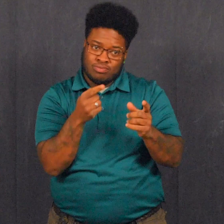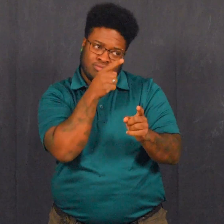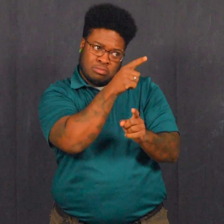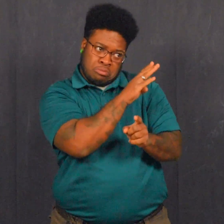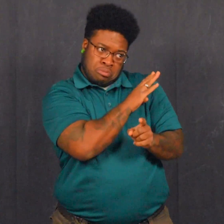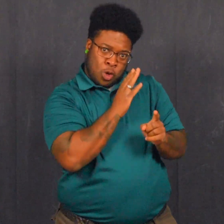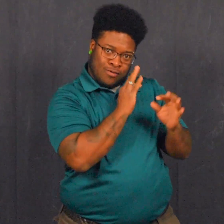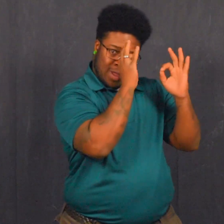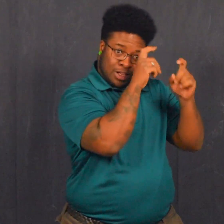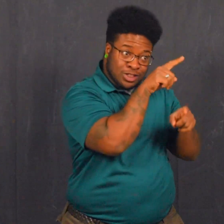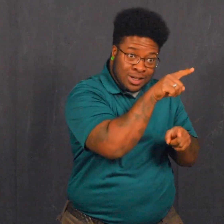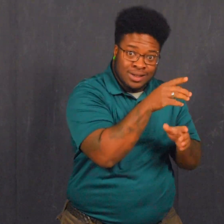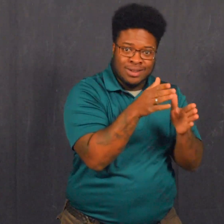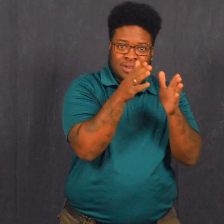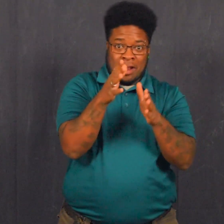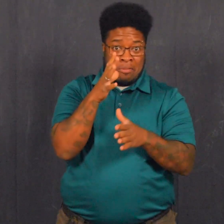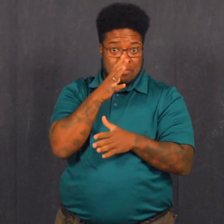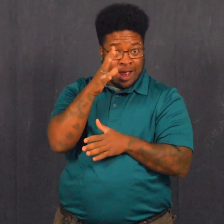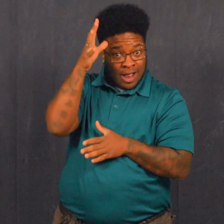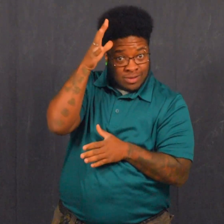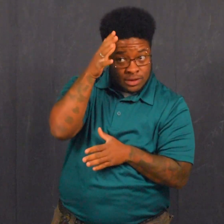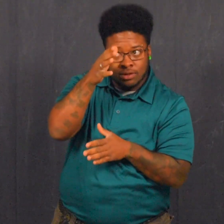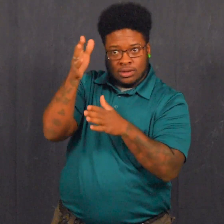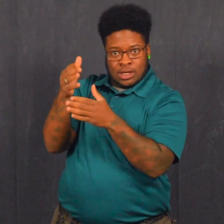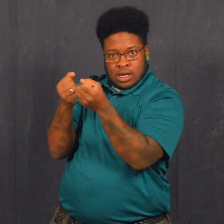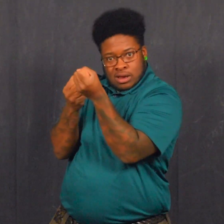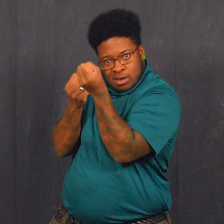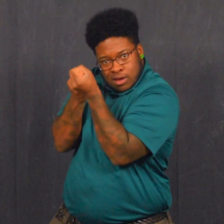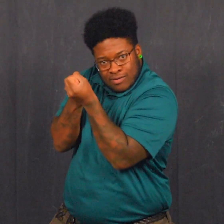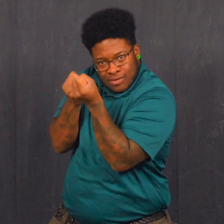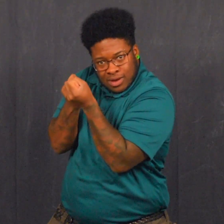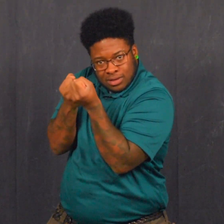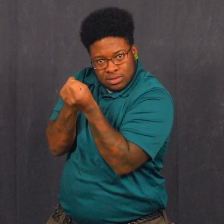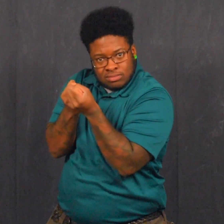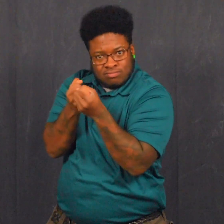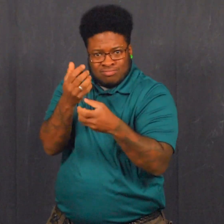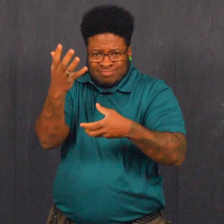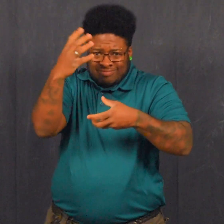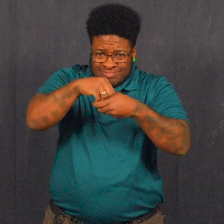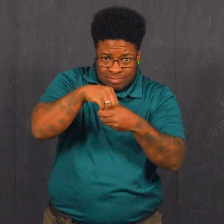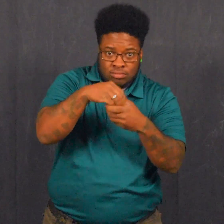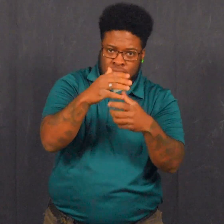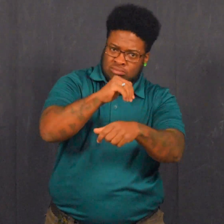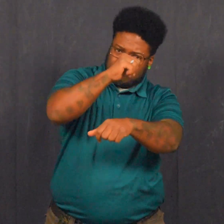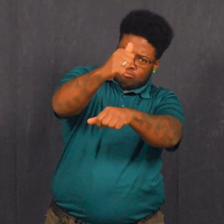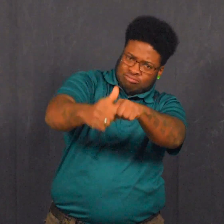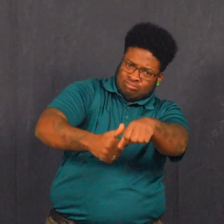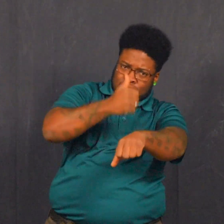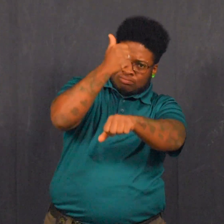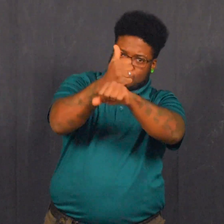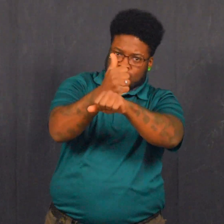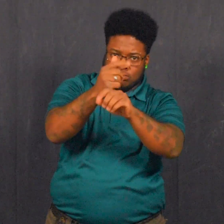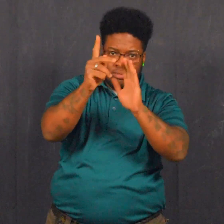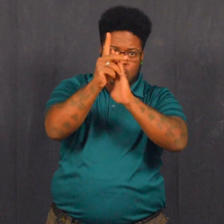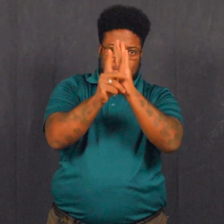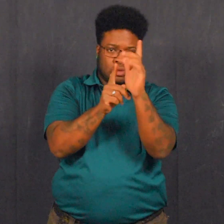educators, parents and advocates to set policy goals and proposed